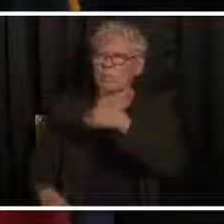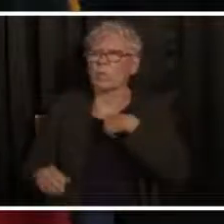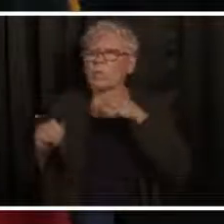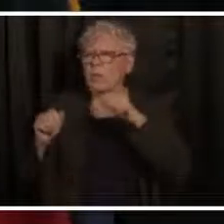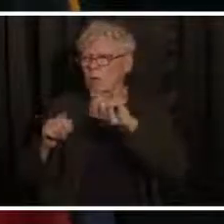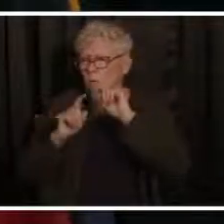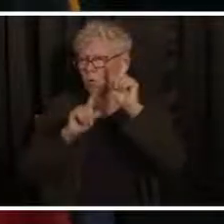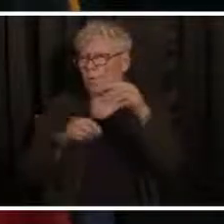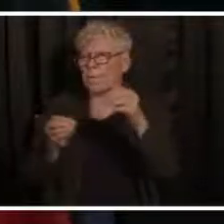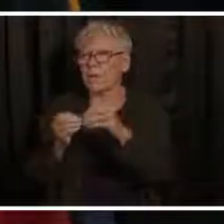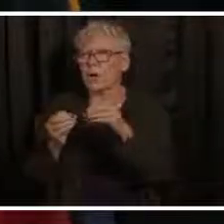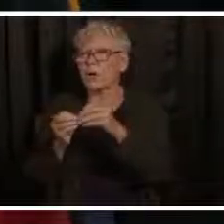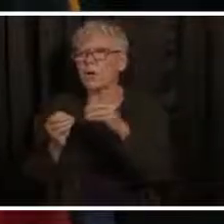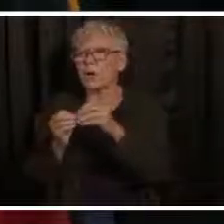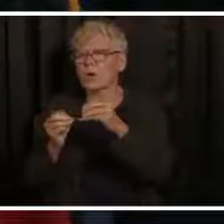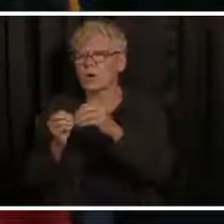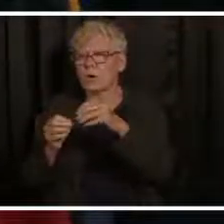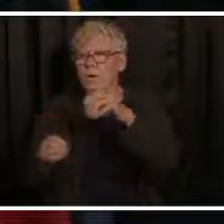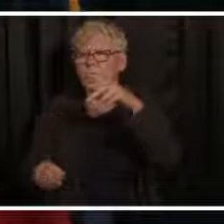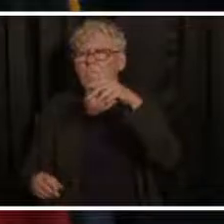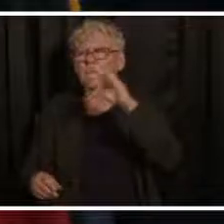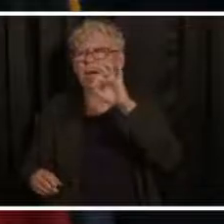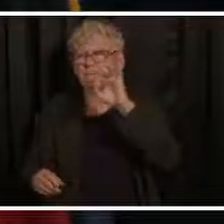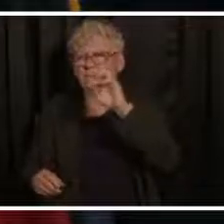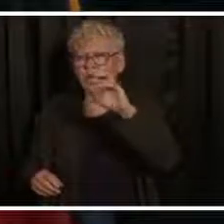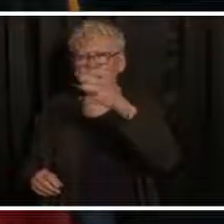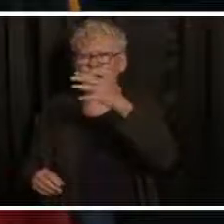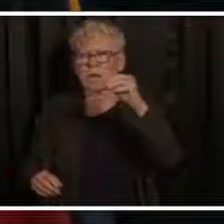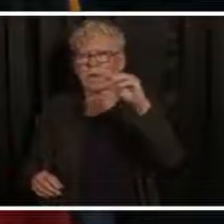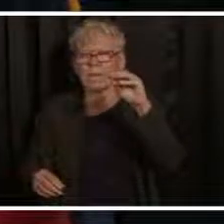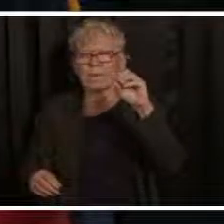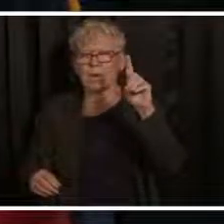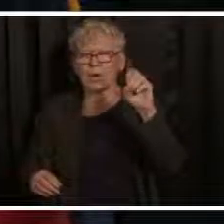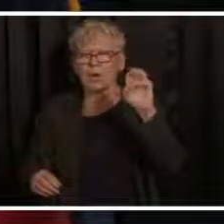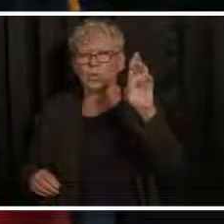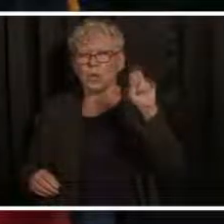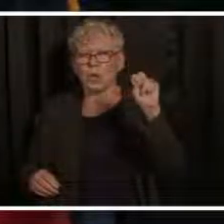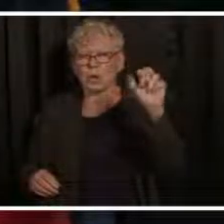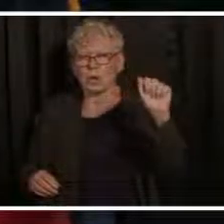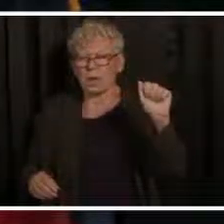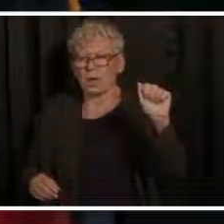Johnson and and Johnson the supply chain is not that's only a small fraction of the number of doses in our state but yes,